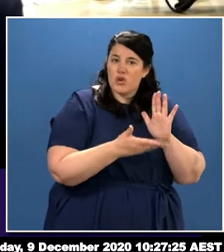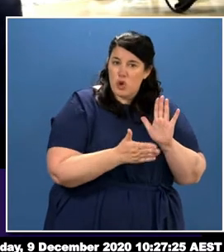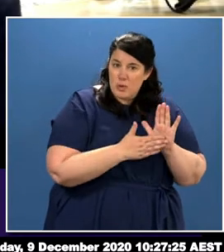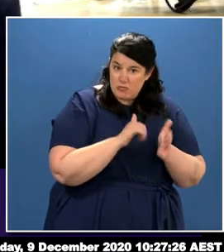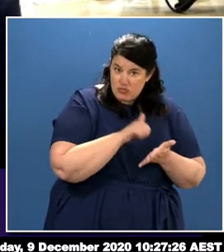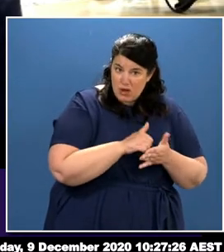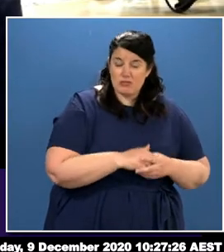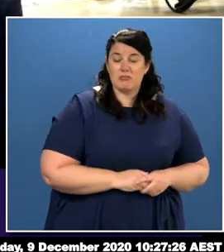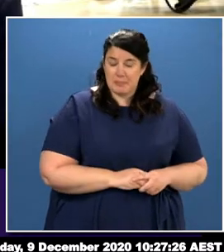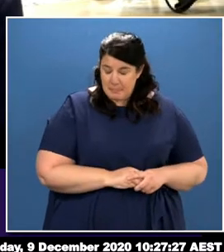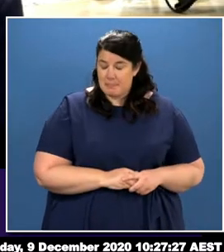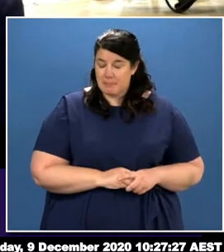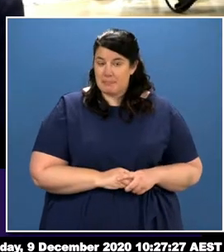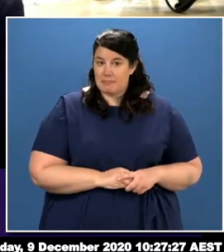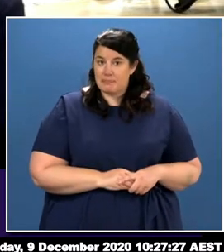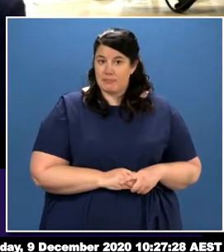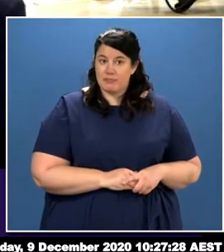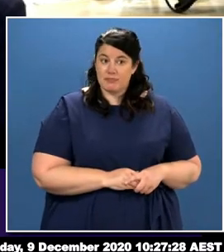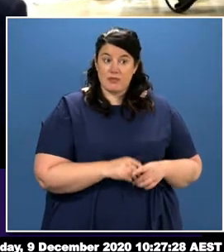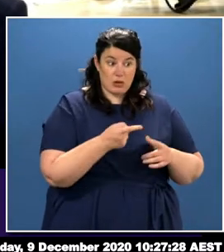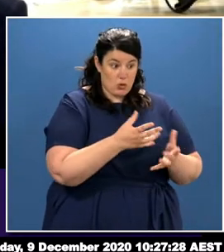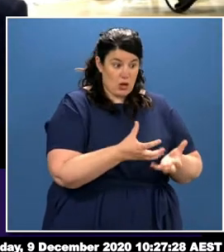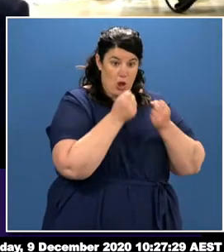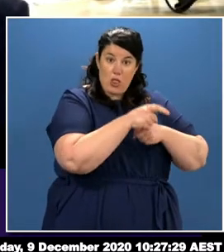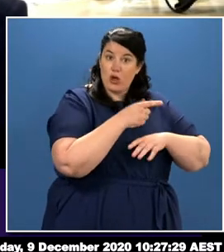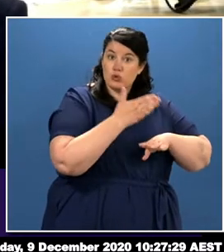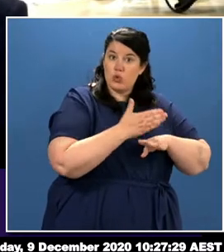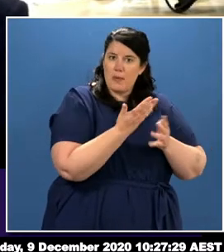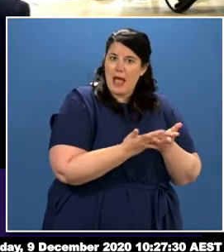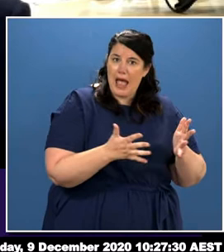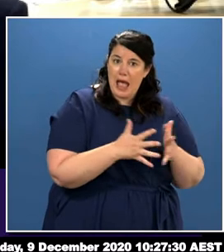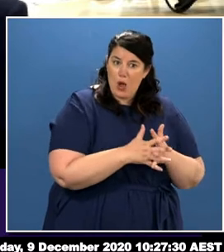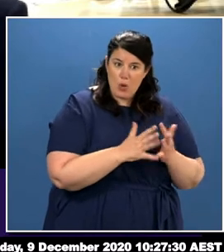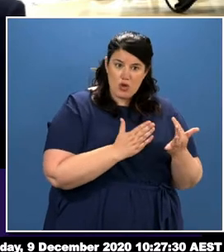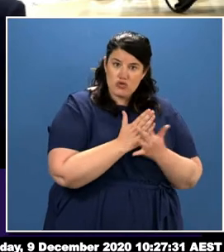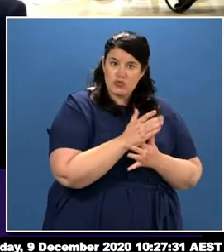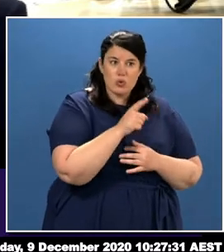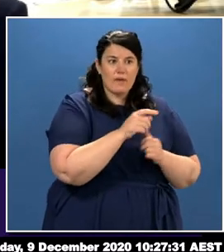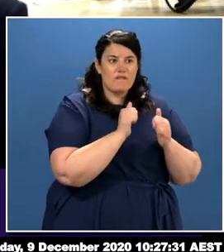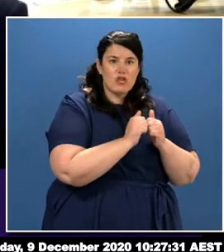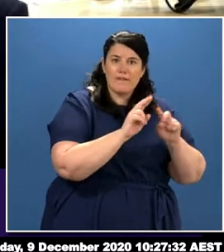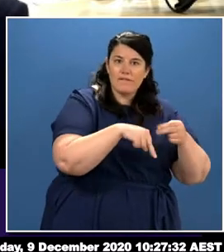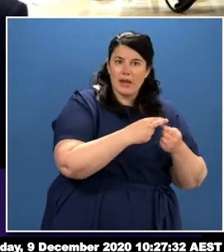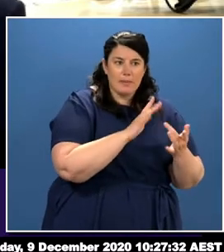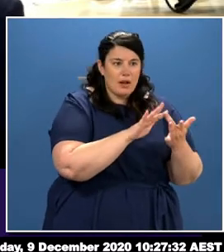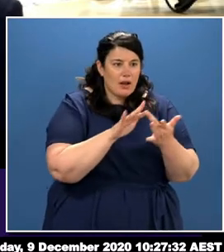In regards to getting those jobs, is it the case, as I understand it, that it was through informal contacts that were able to